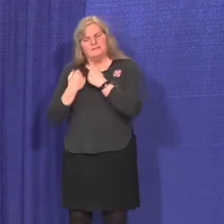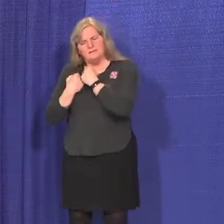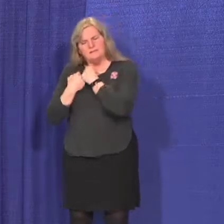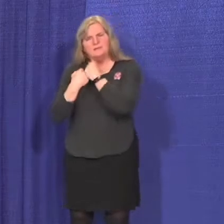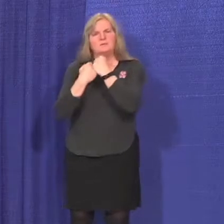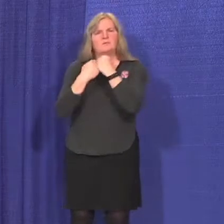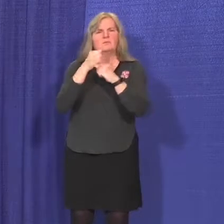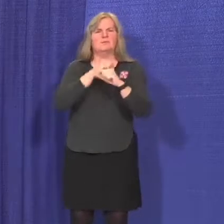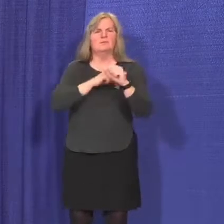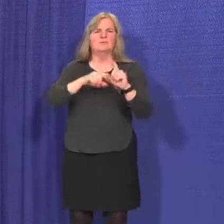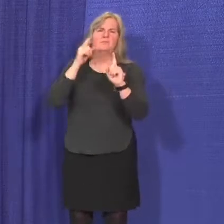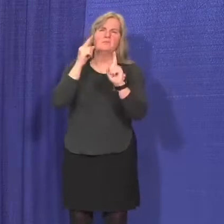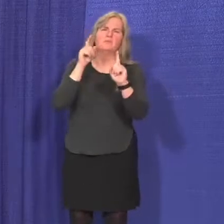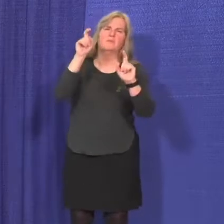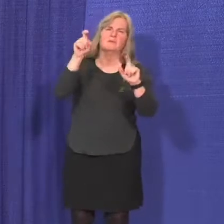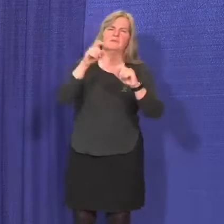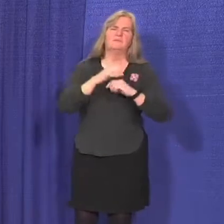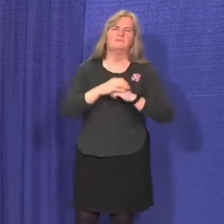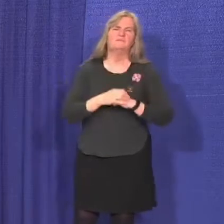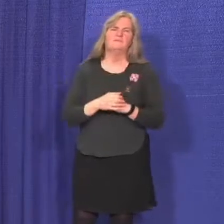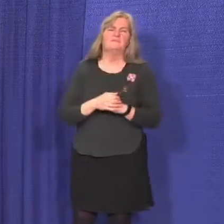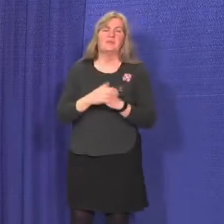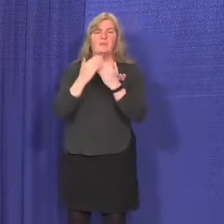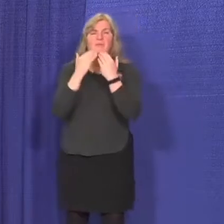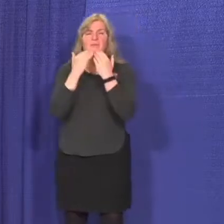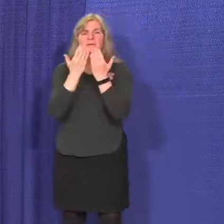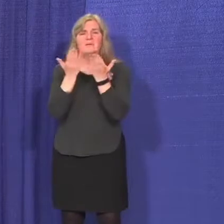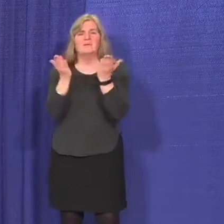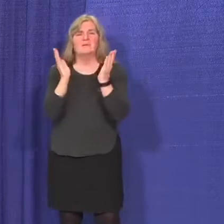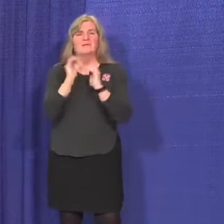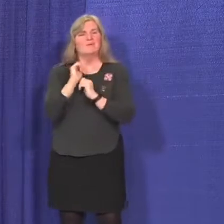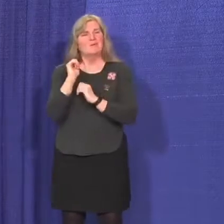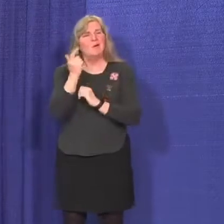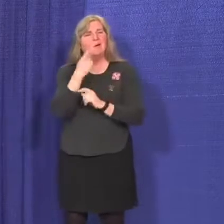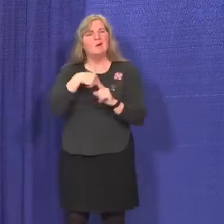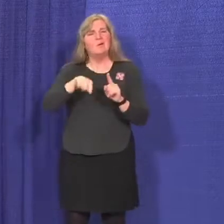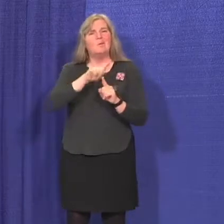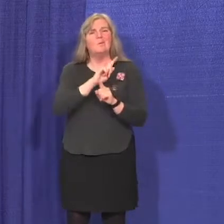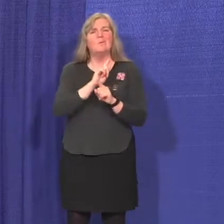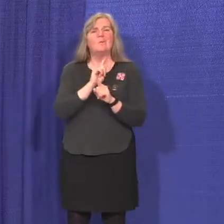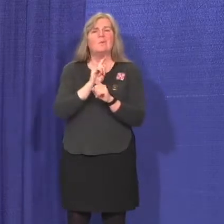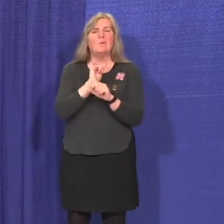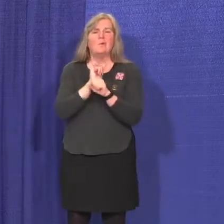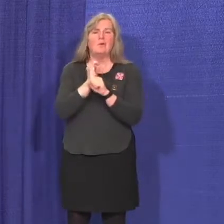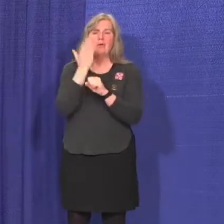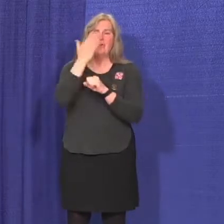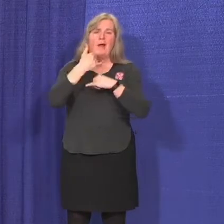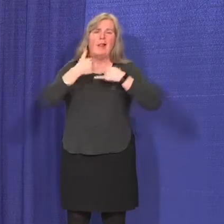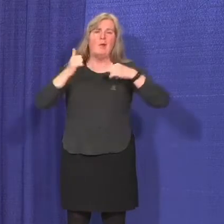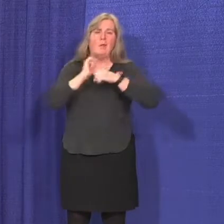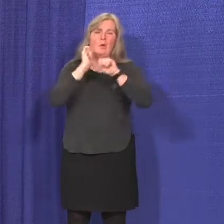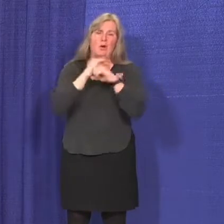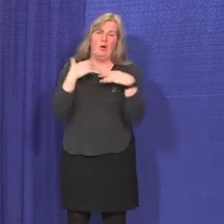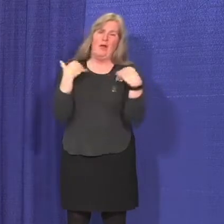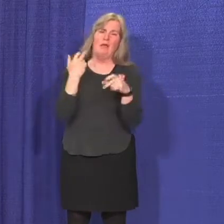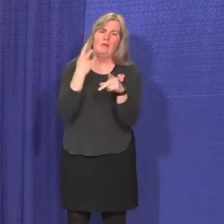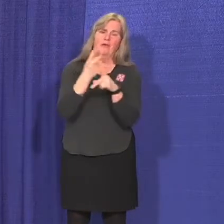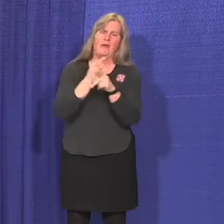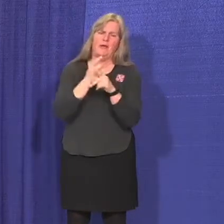We need to hold each other up and support one another. I want to thank all those who are working in the front lines